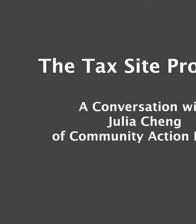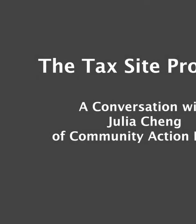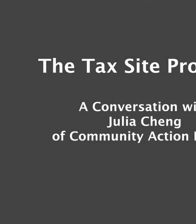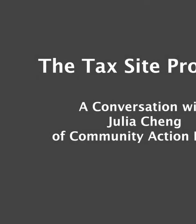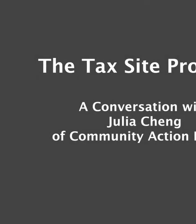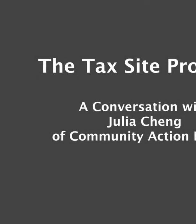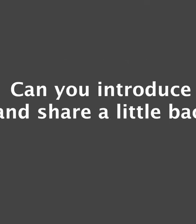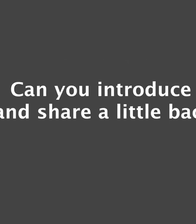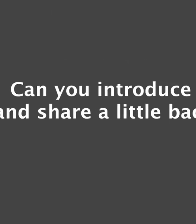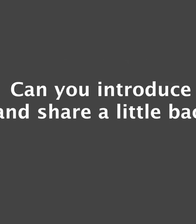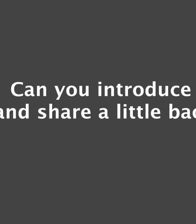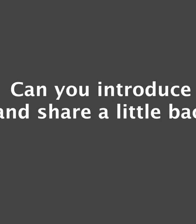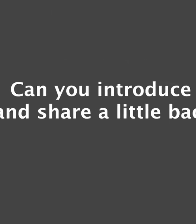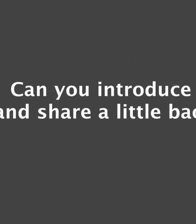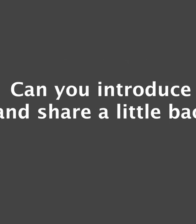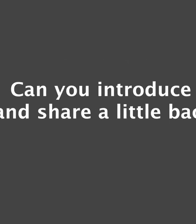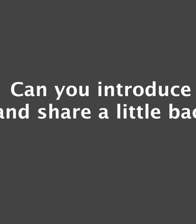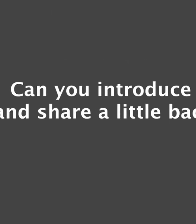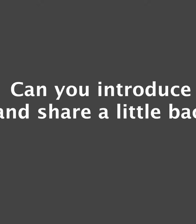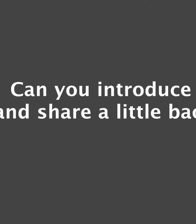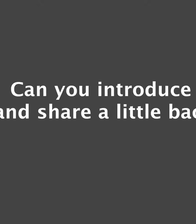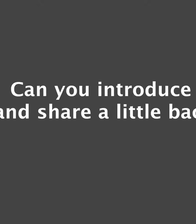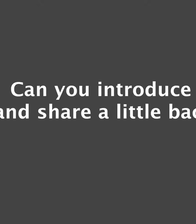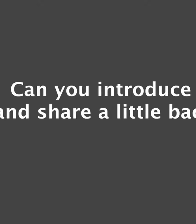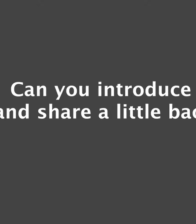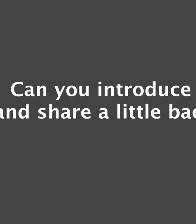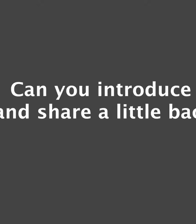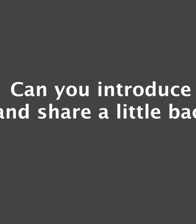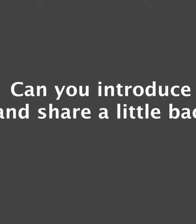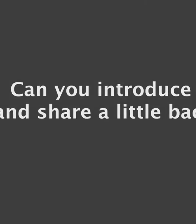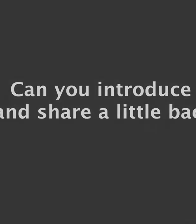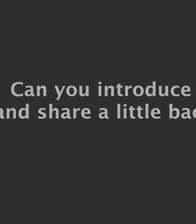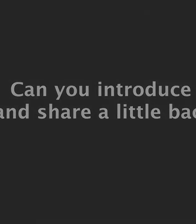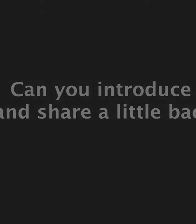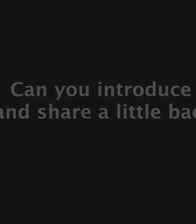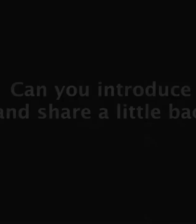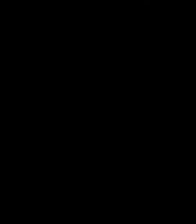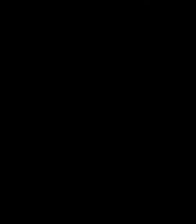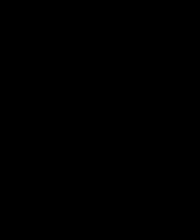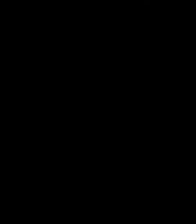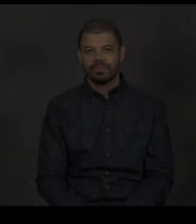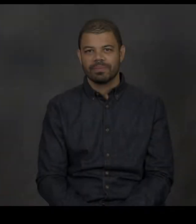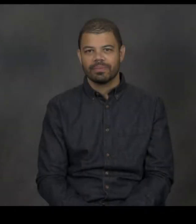you're maybe taking two and a half to three steps ahead. Thank you.